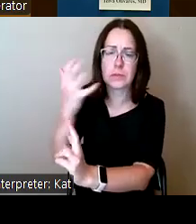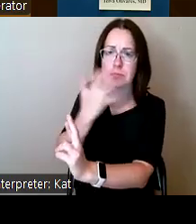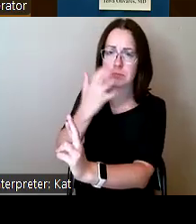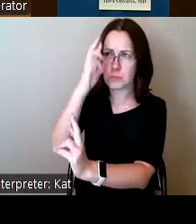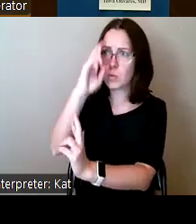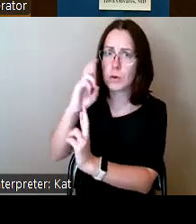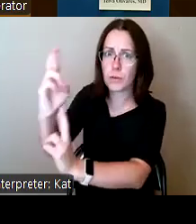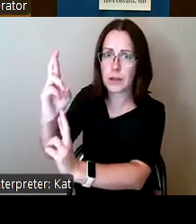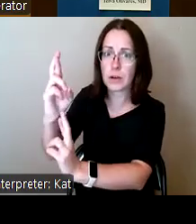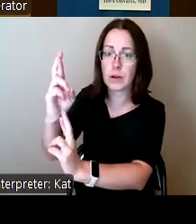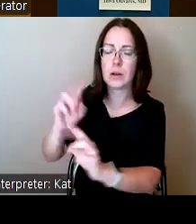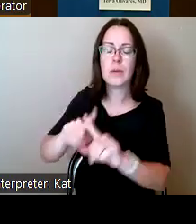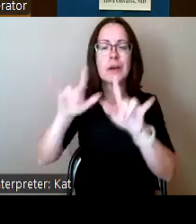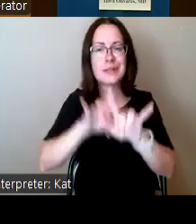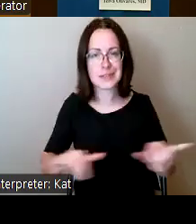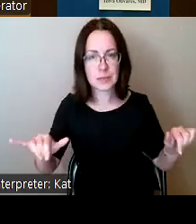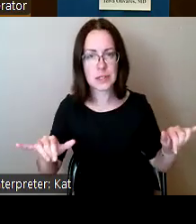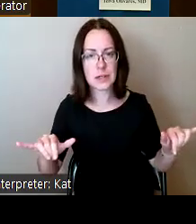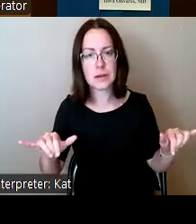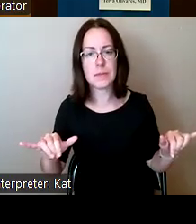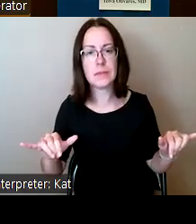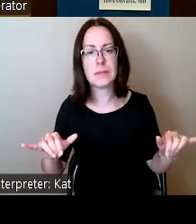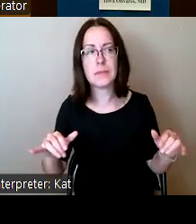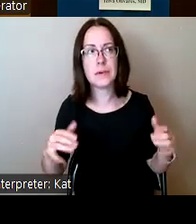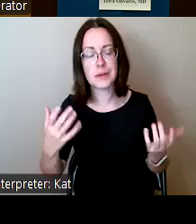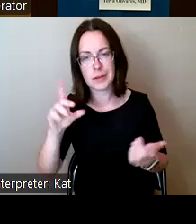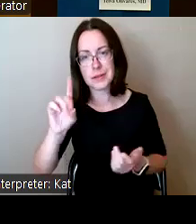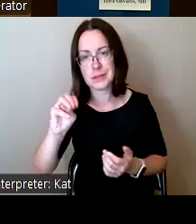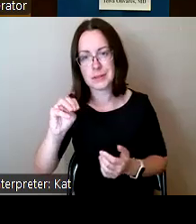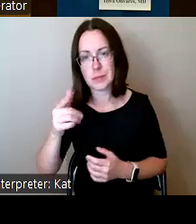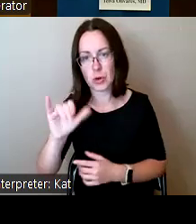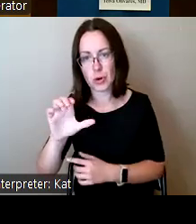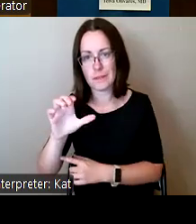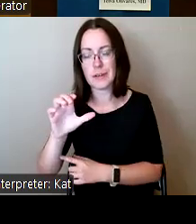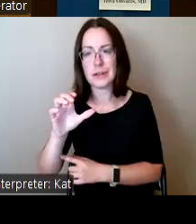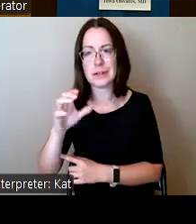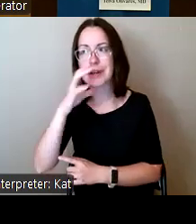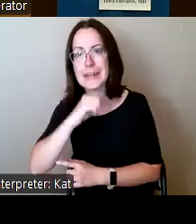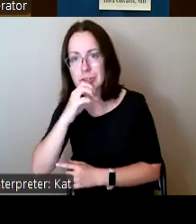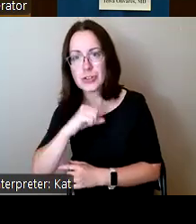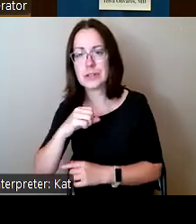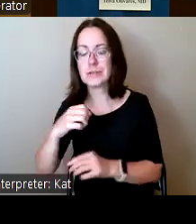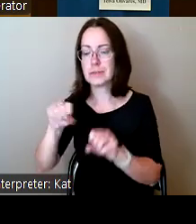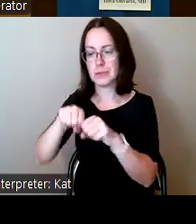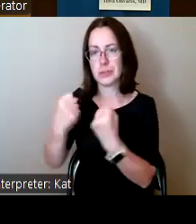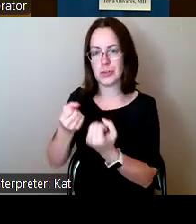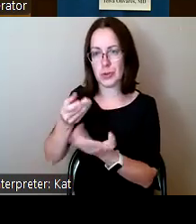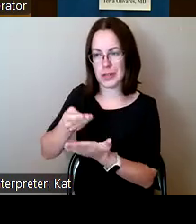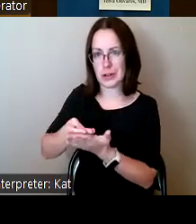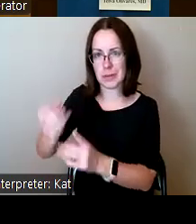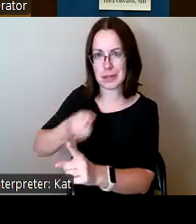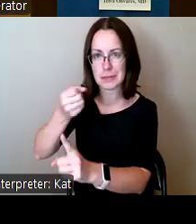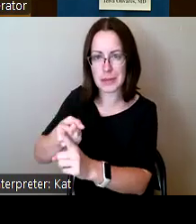yet simultaneously because of demographic shifts and the socioeconomic uh implications of that the